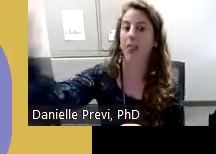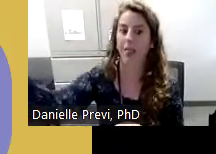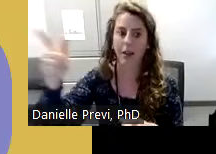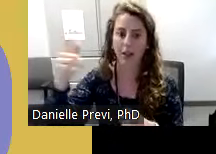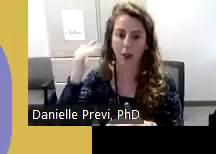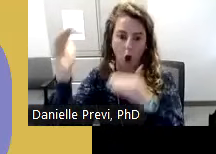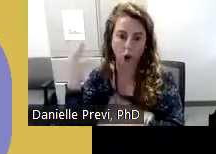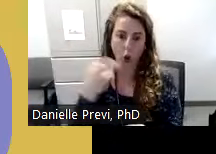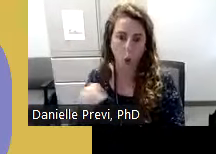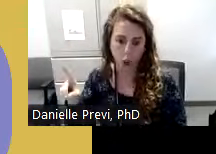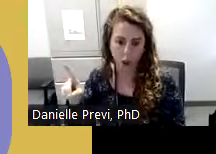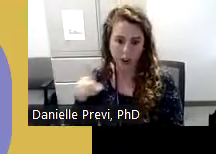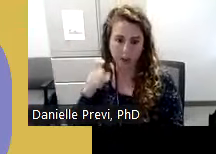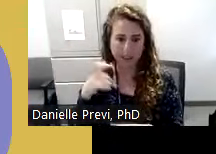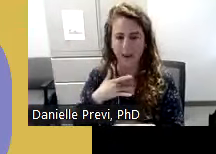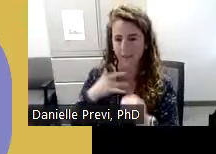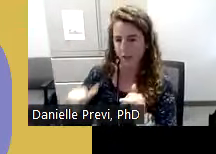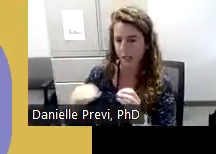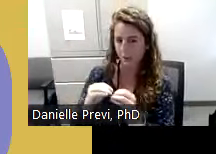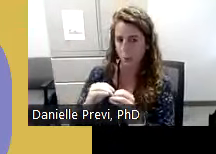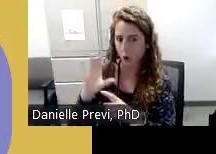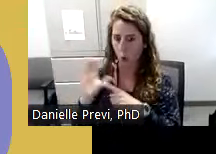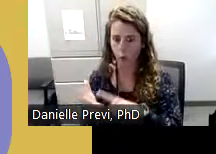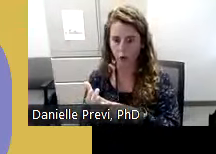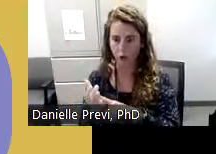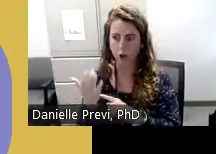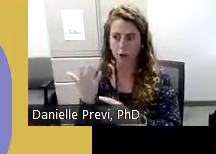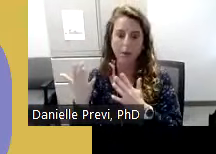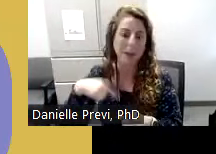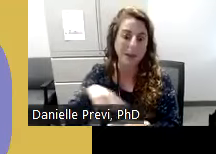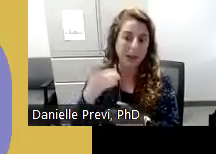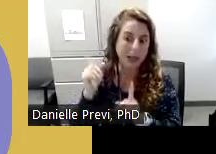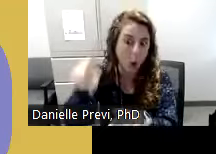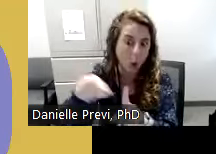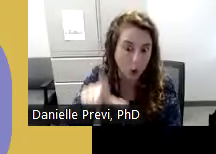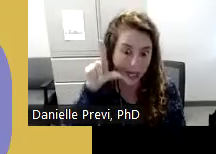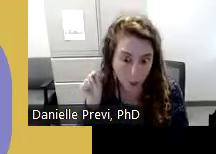you're not going to see that typically until later on when we're dealing with adults because that